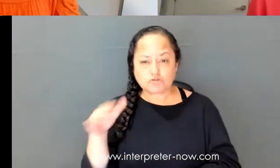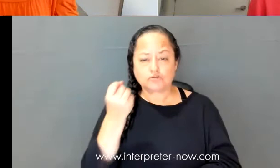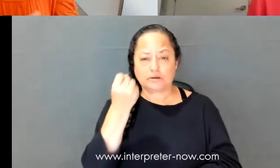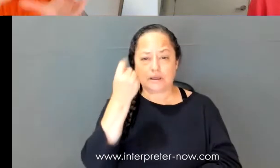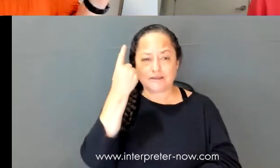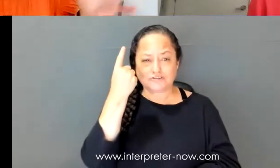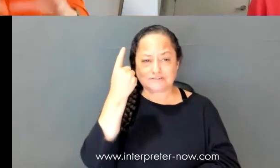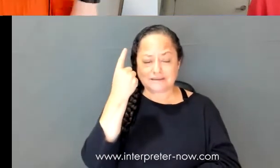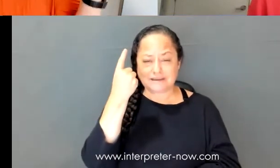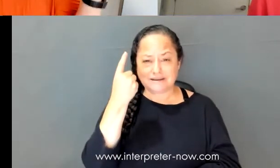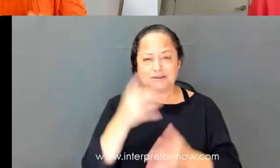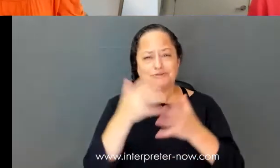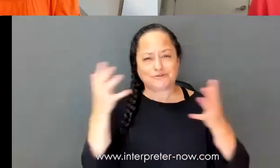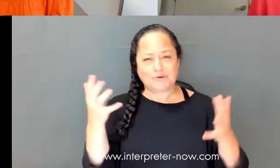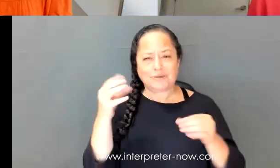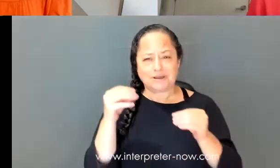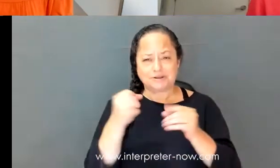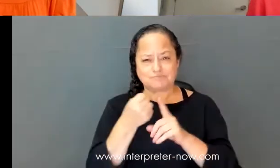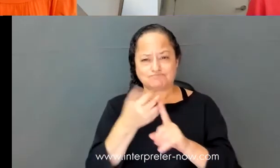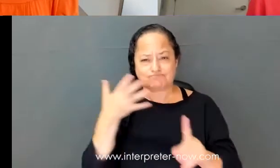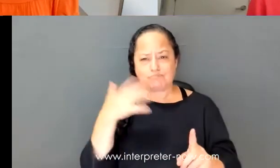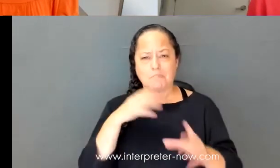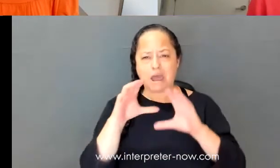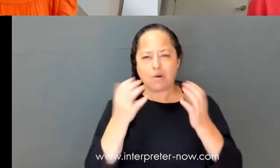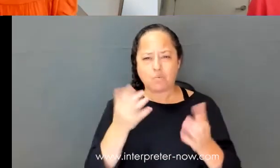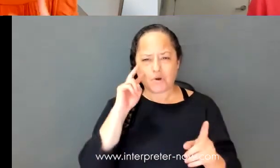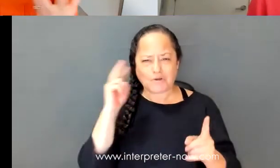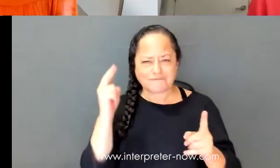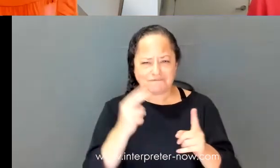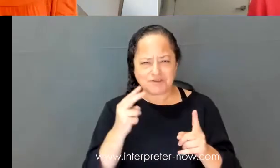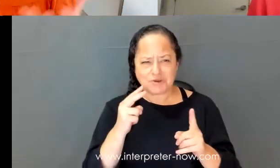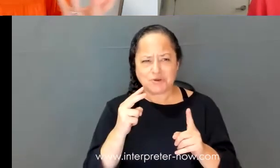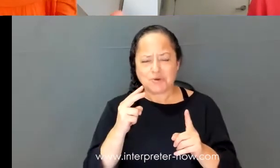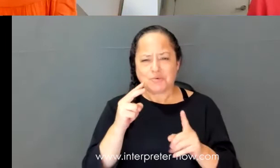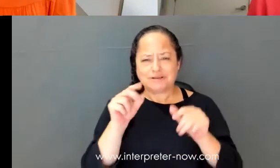so much more. I mean, our childhood sculpts our worldview.